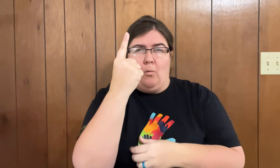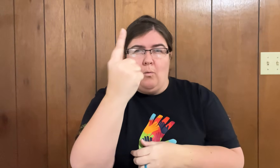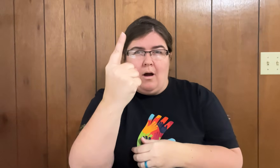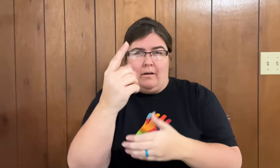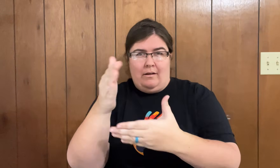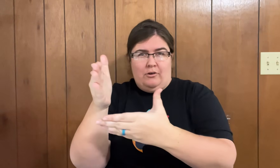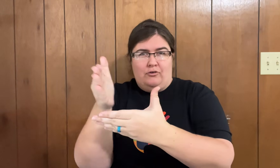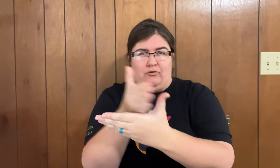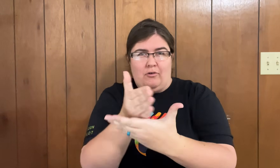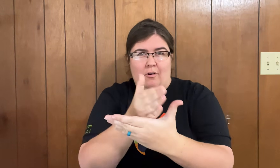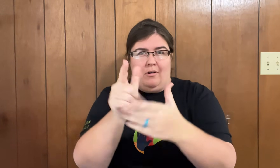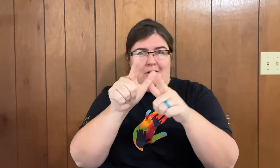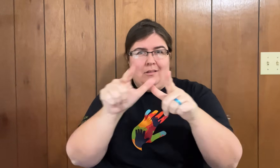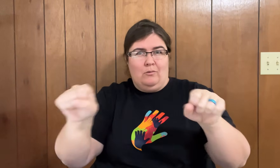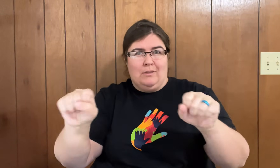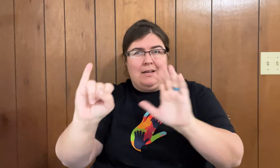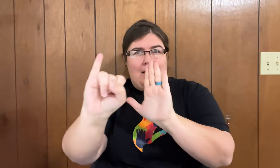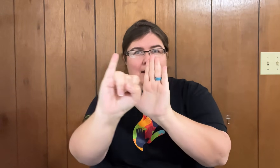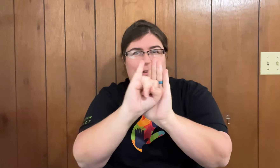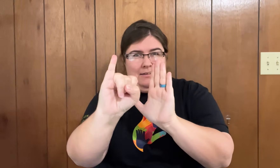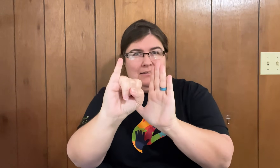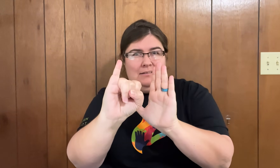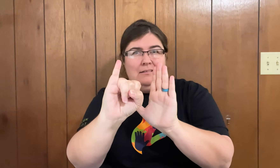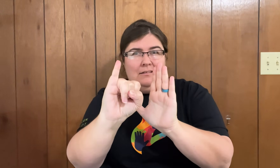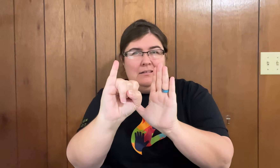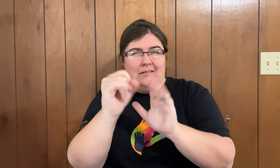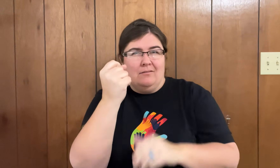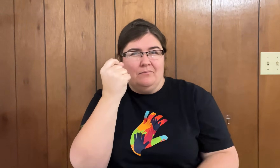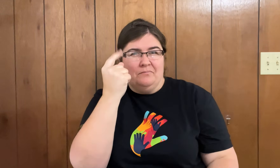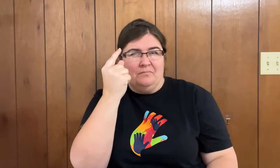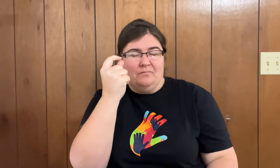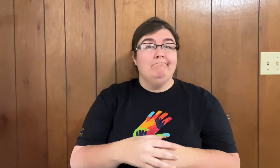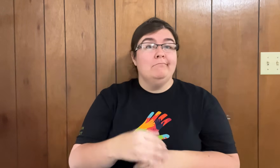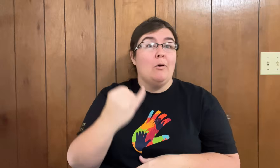working hand-in-hand under one shared linguistic identity.